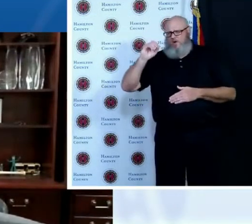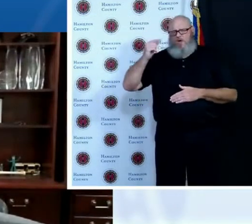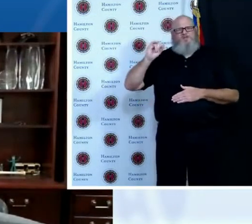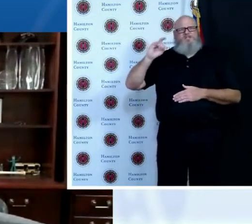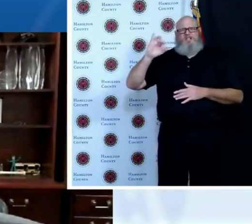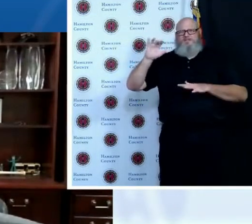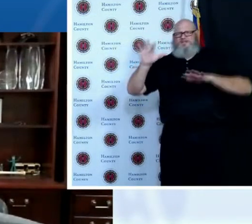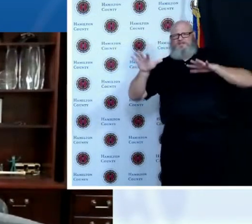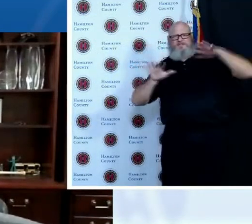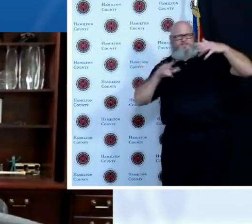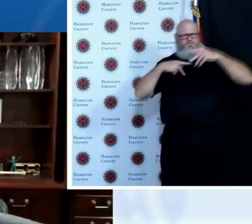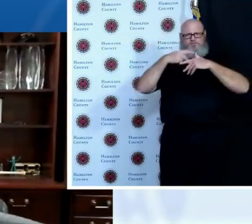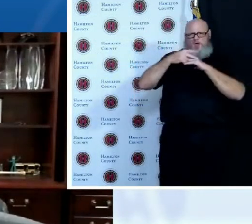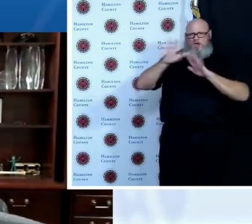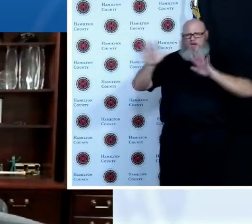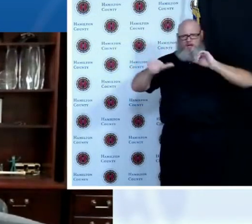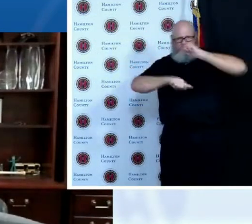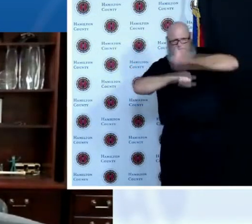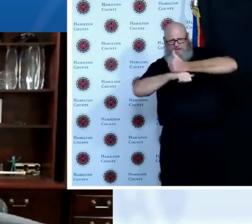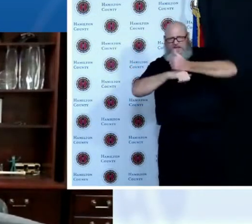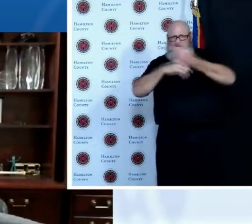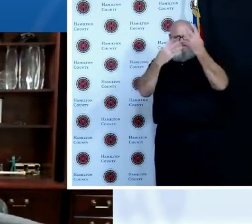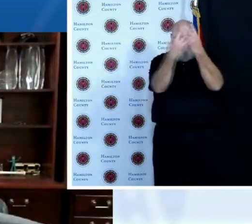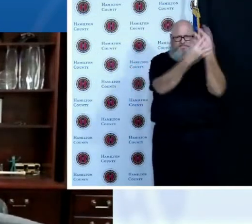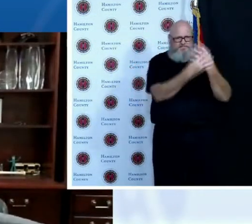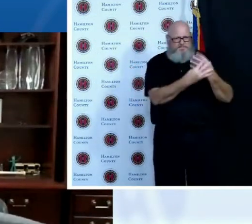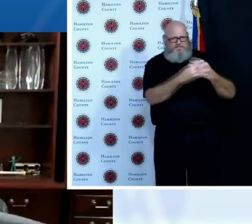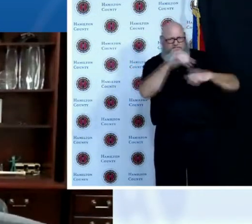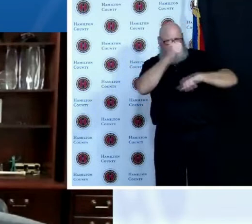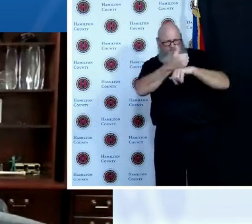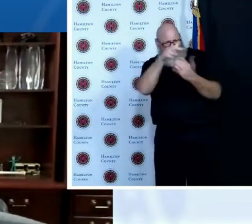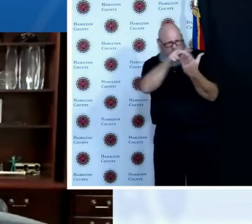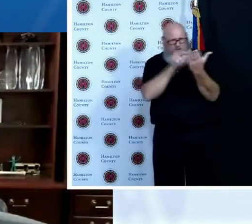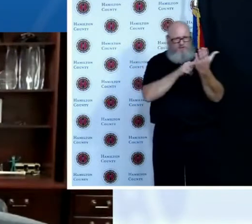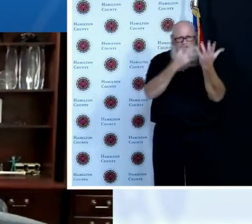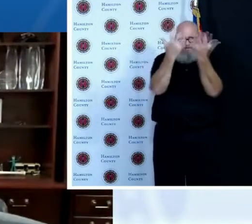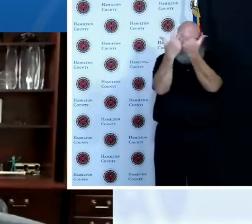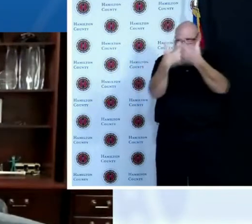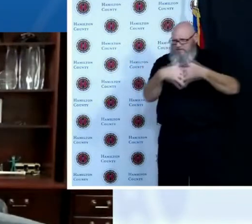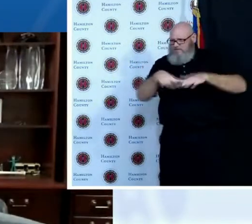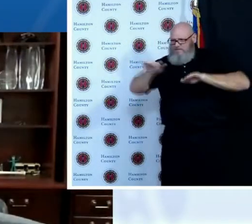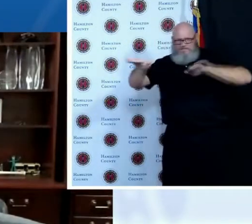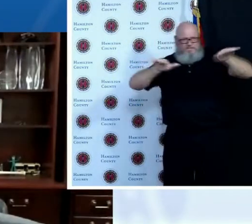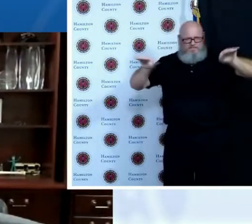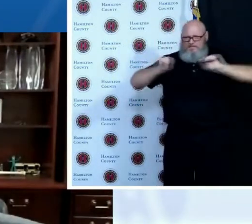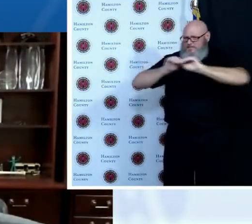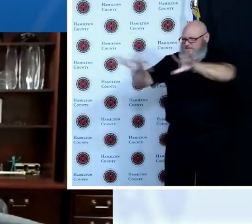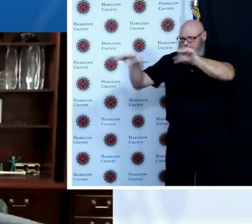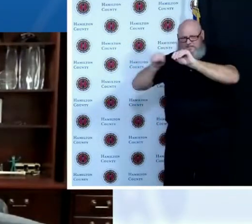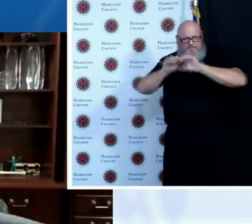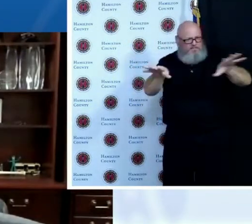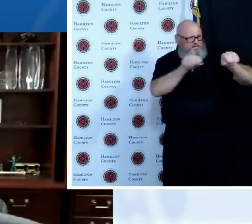registering them keeping track of them you know this first two these first two